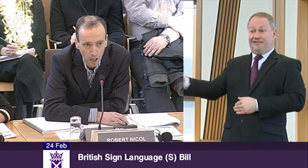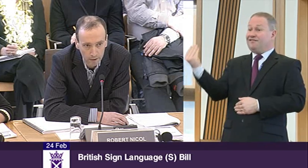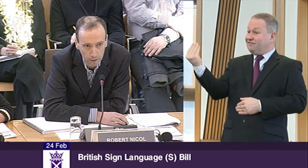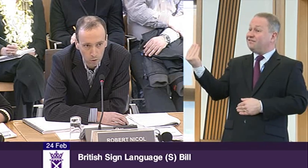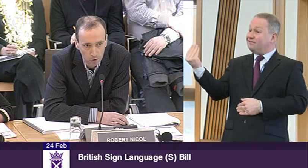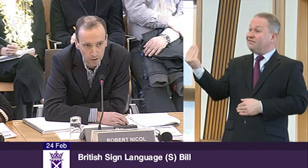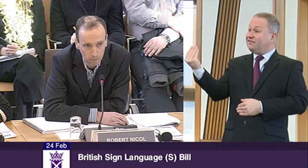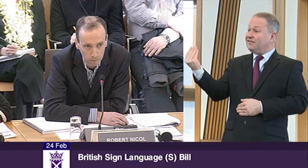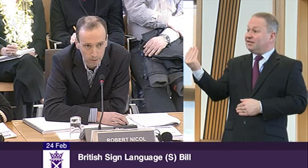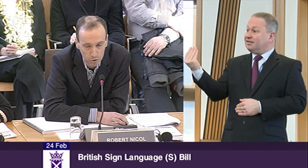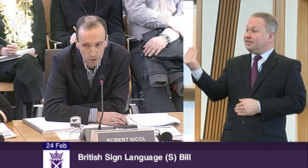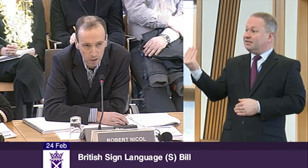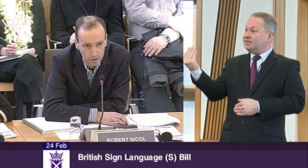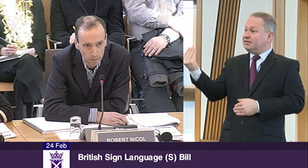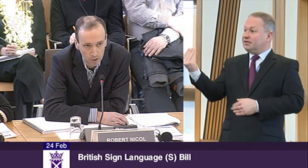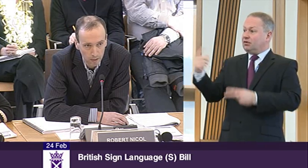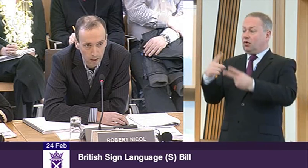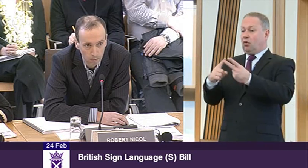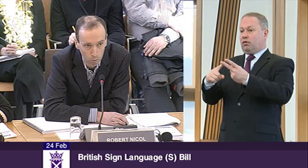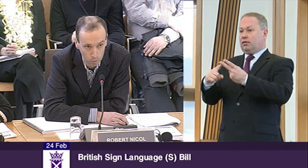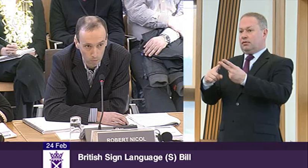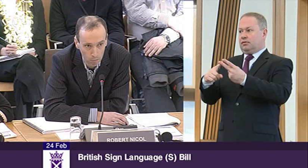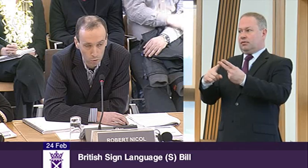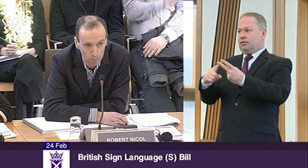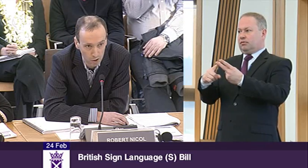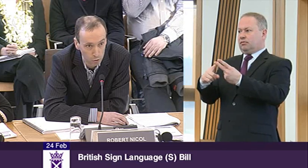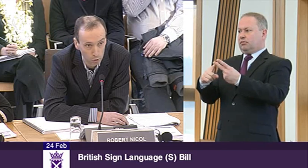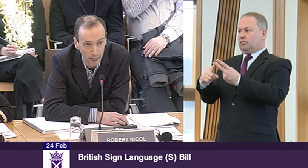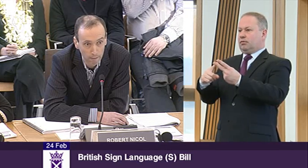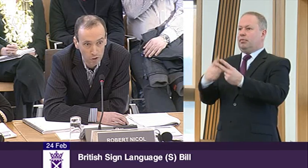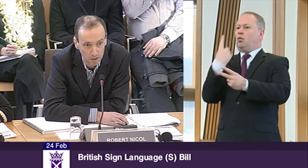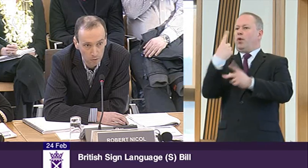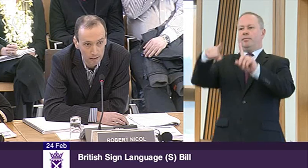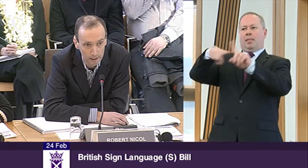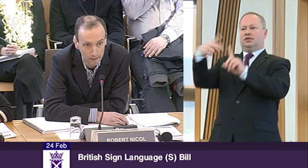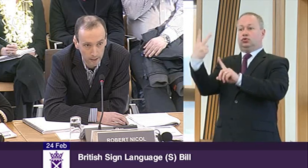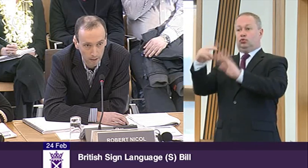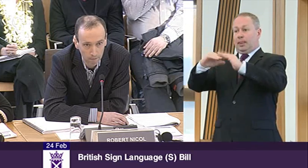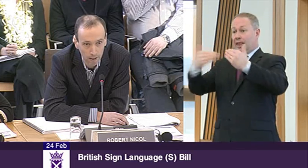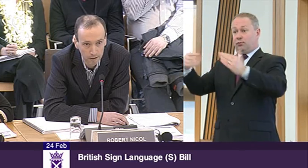we will discuss further. Another policy, which the first panel discussed, is the one-plus-two language model.